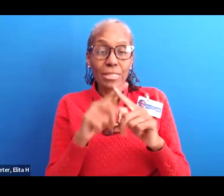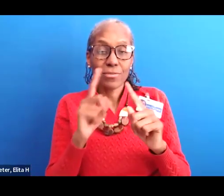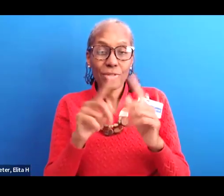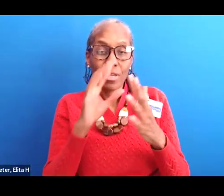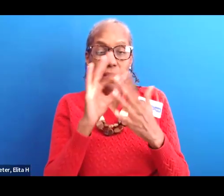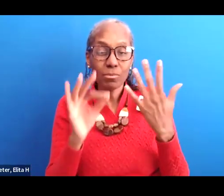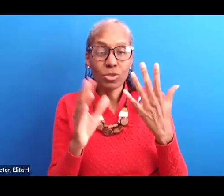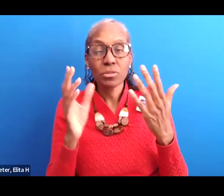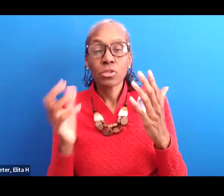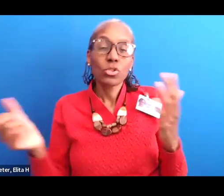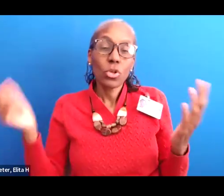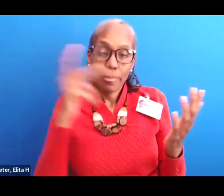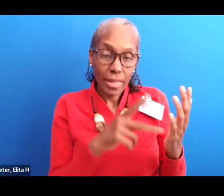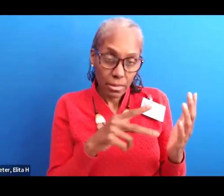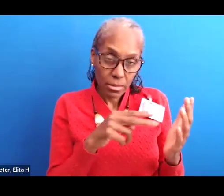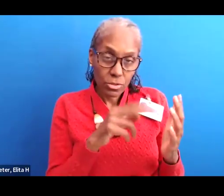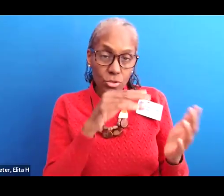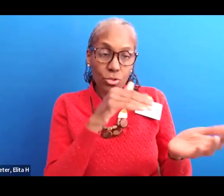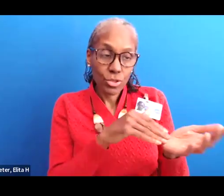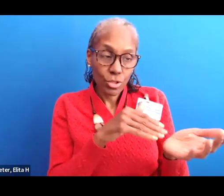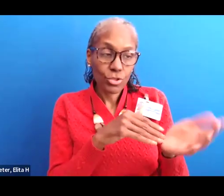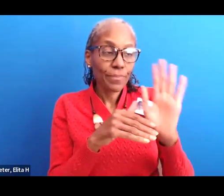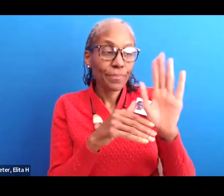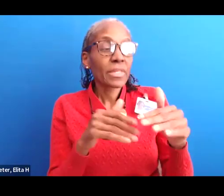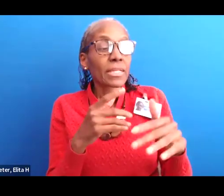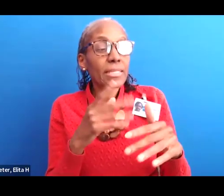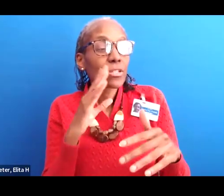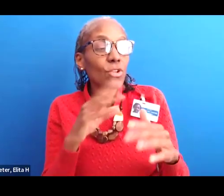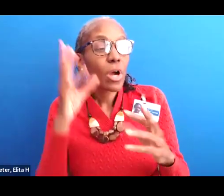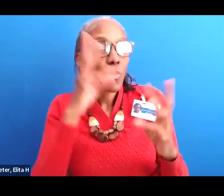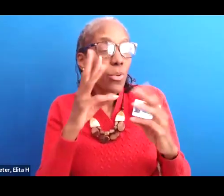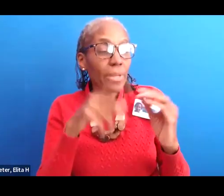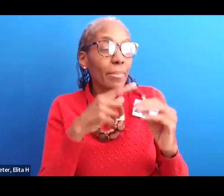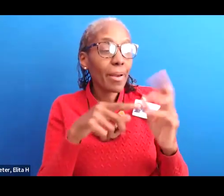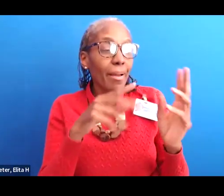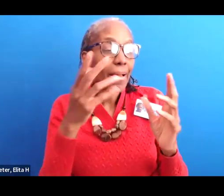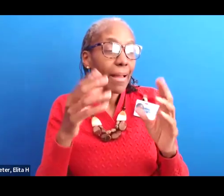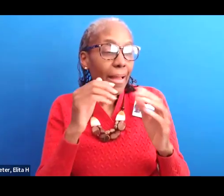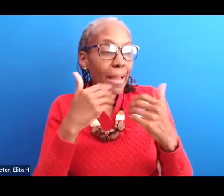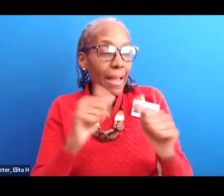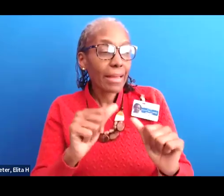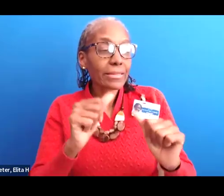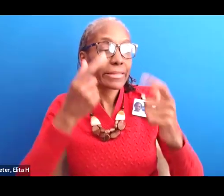You might want to go back to that doctor and tell them you're worried about accidents. Go with a little chart.